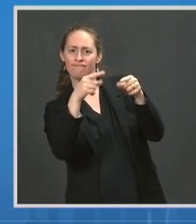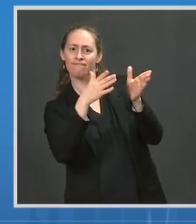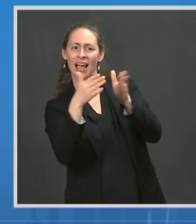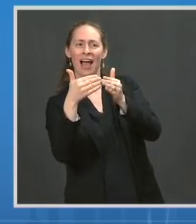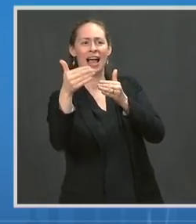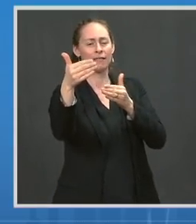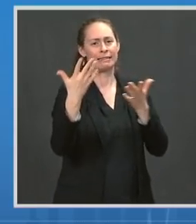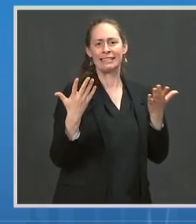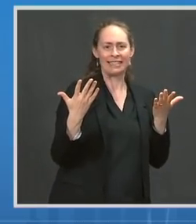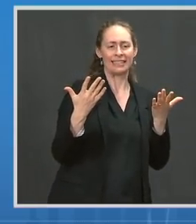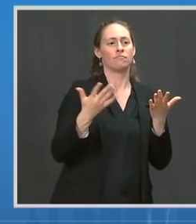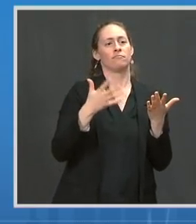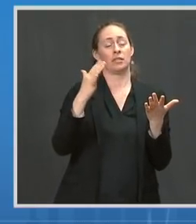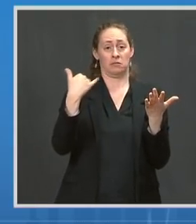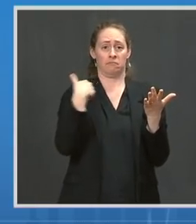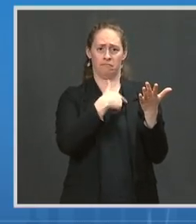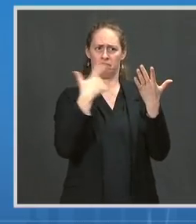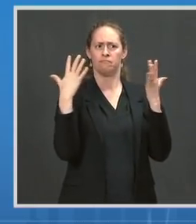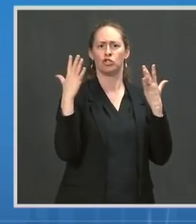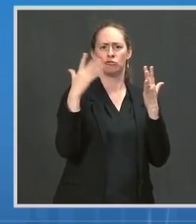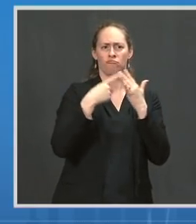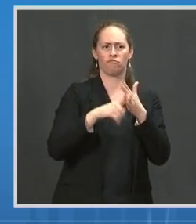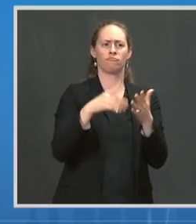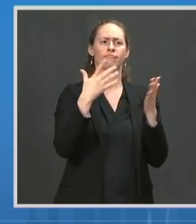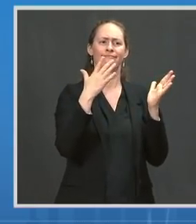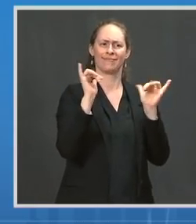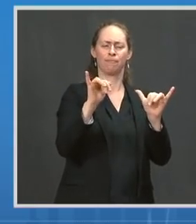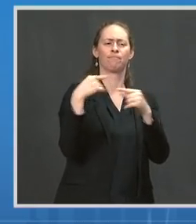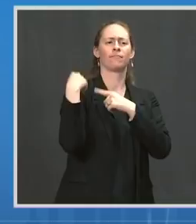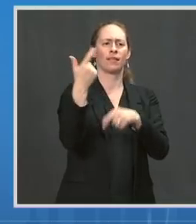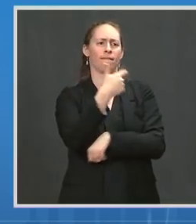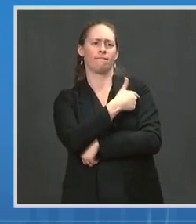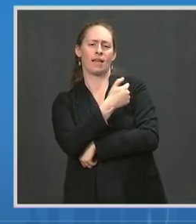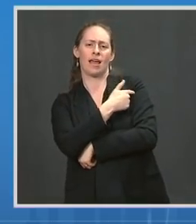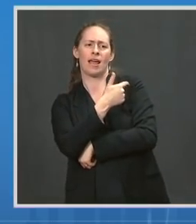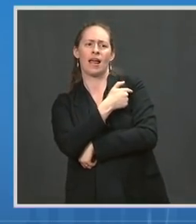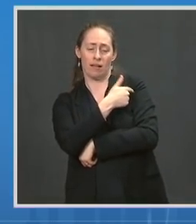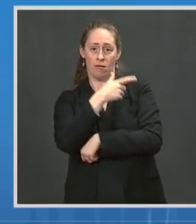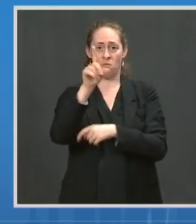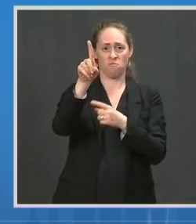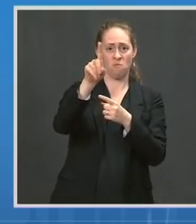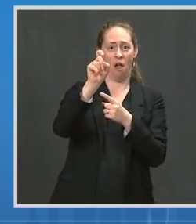To date, 125 million Americans have been vaccinated and millions more each day.